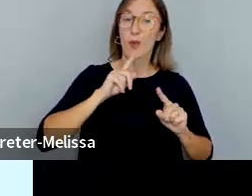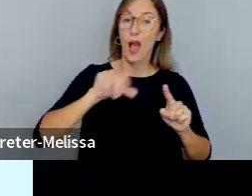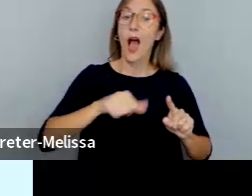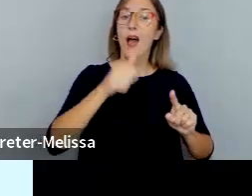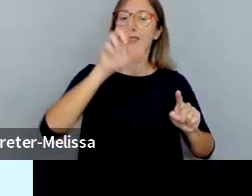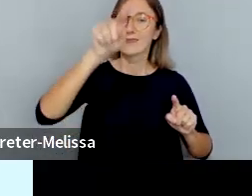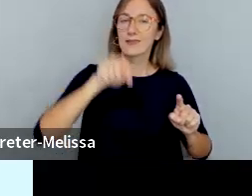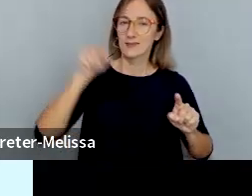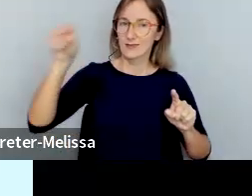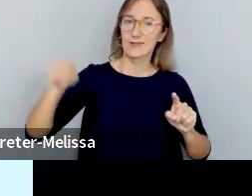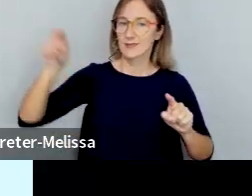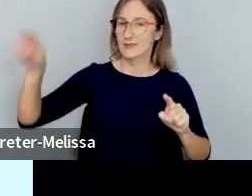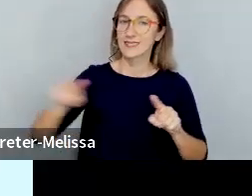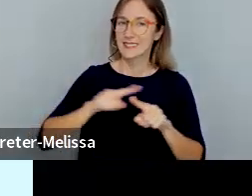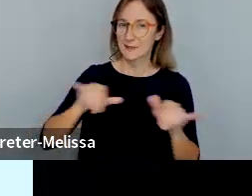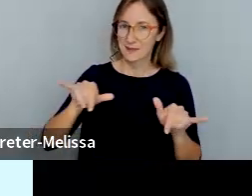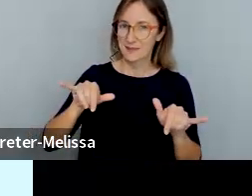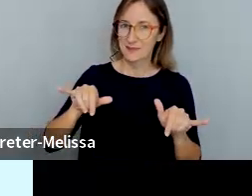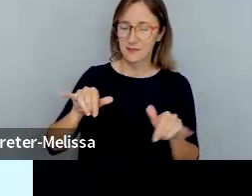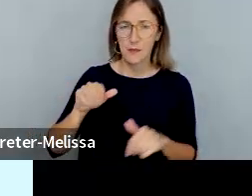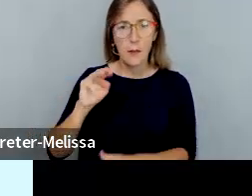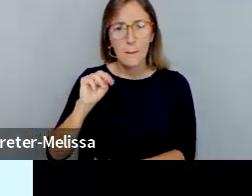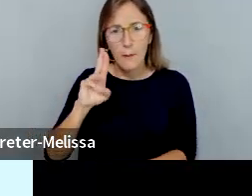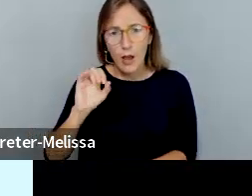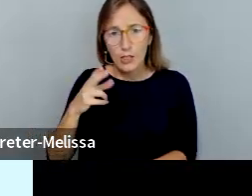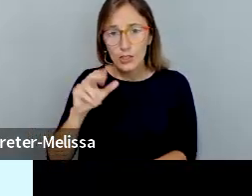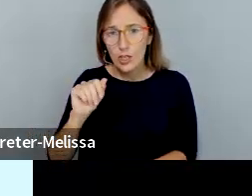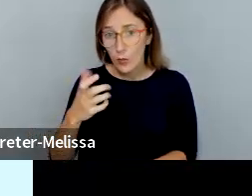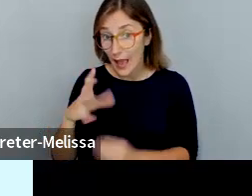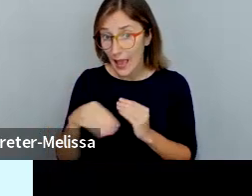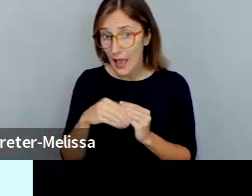and HEW for not passing regulations related to section 504. When they were